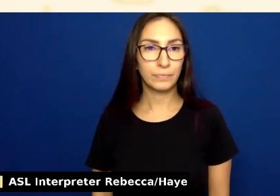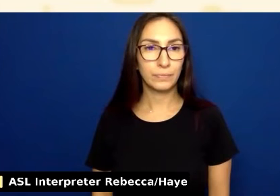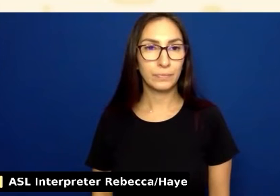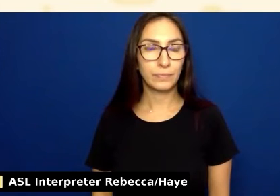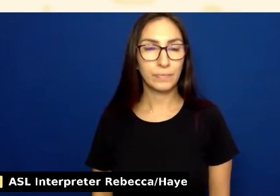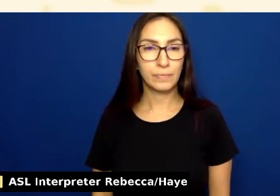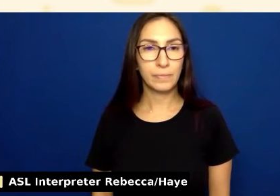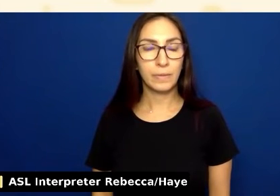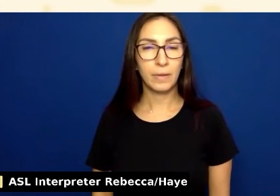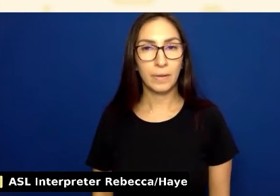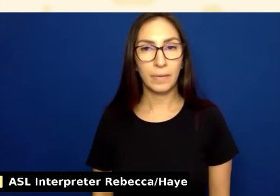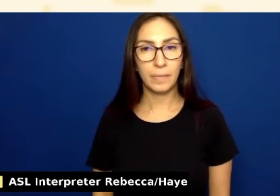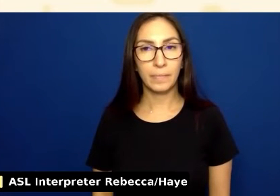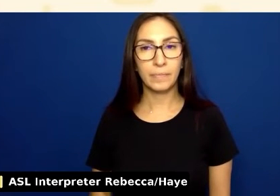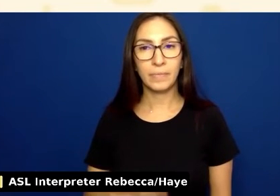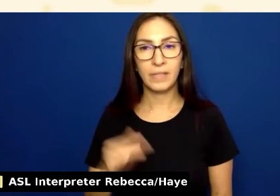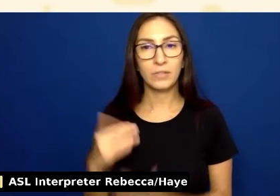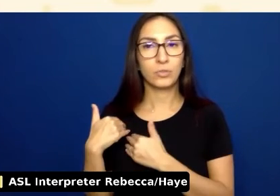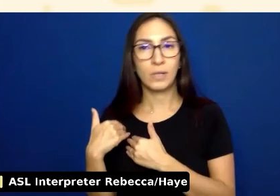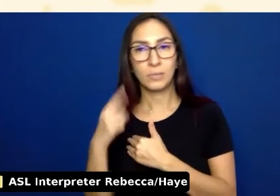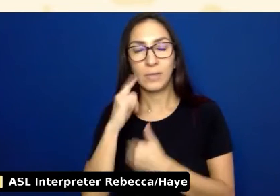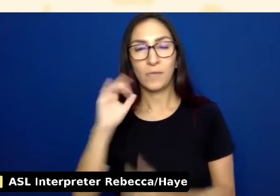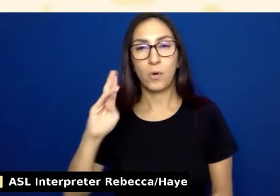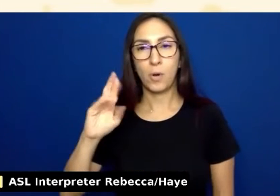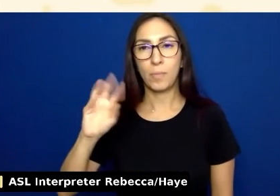it's the responsibility of the browser developers and not you